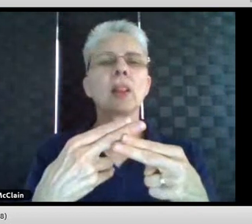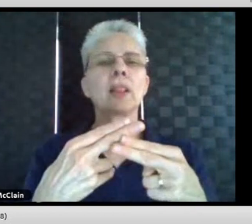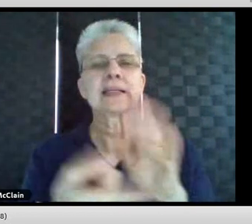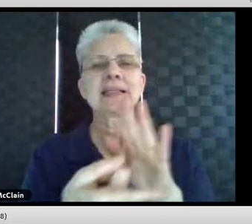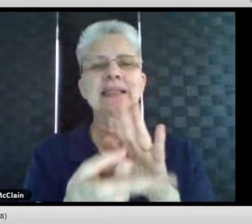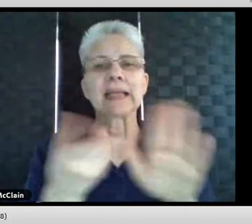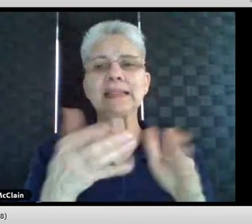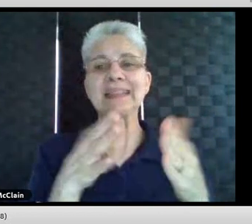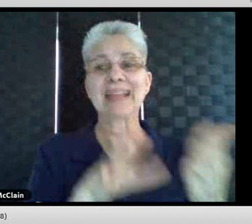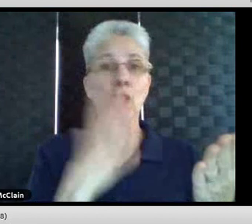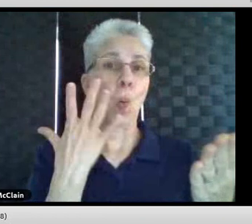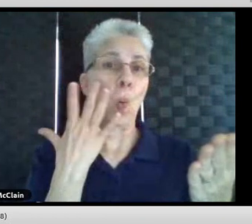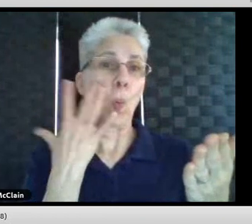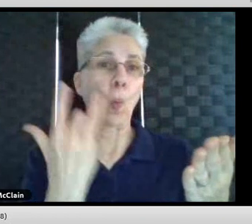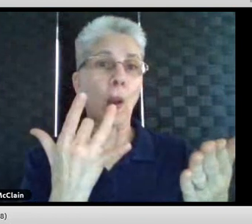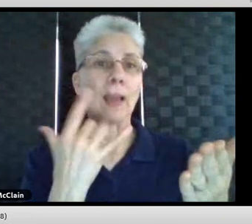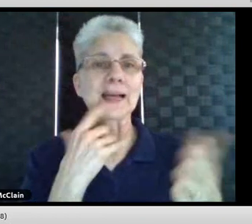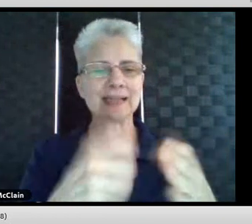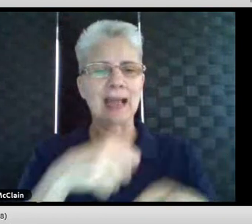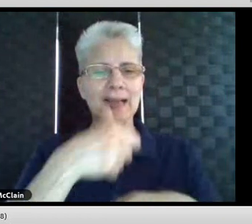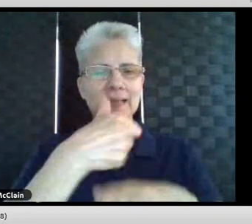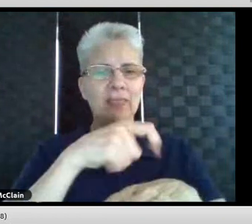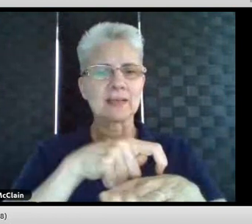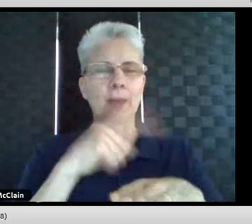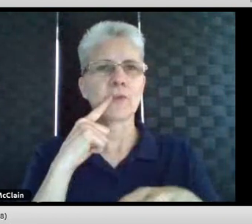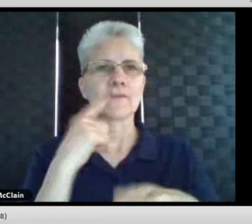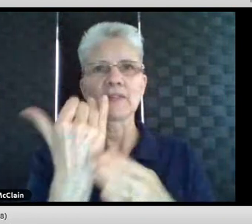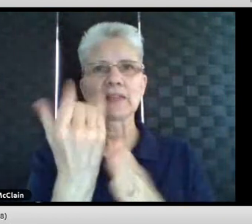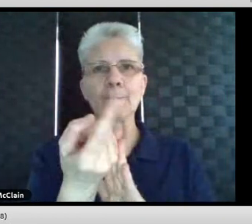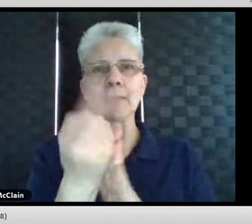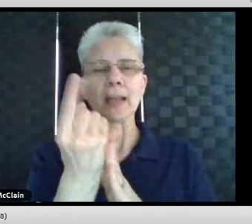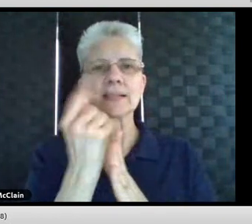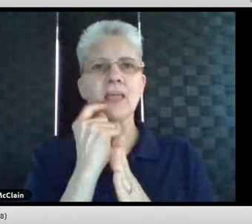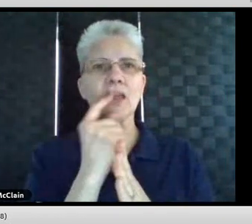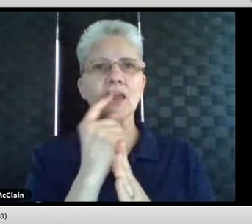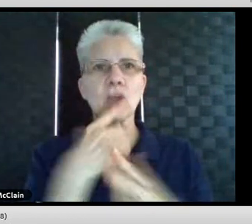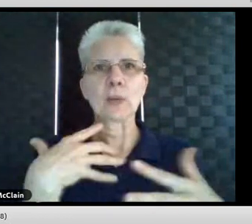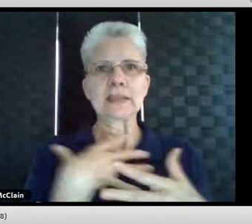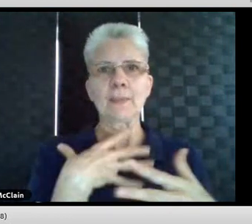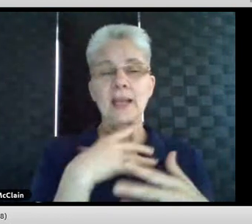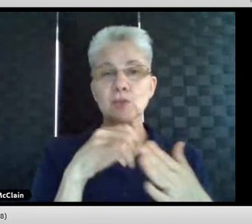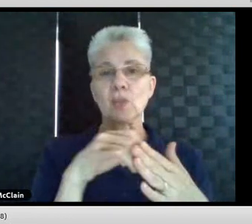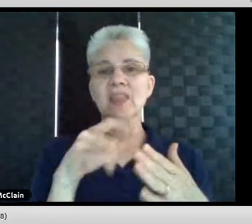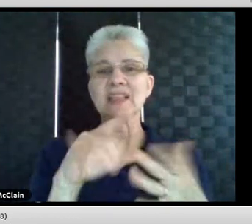because I set the timer of 15 minutes, and they are so intimidated, and so this is digital reference,